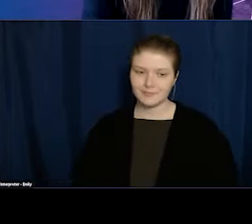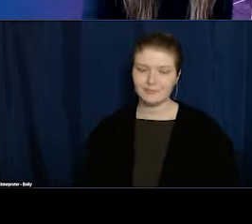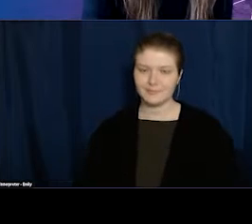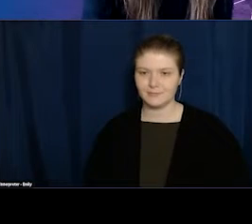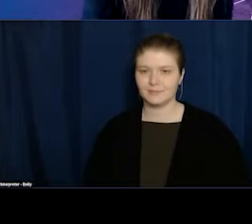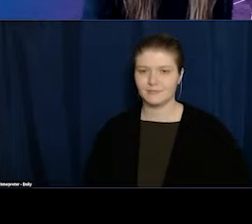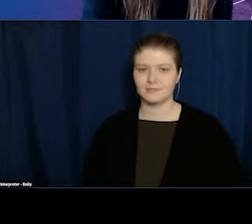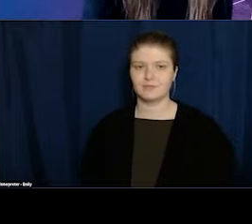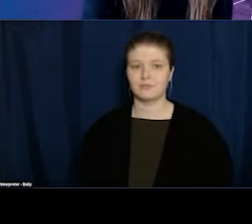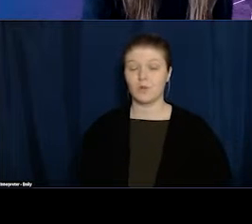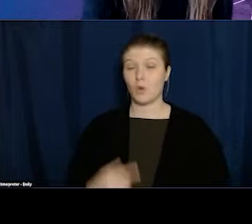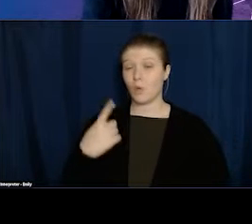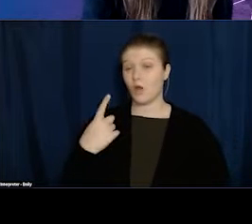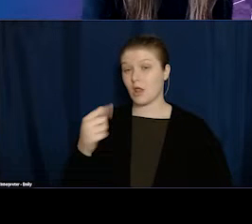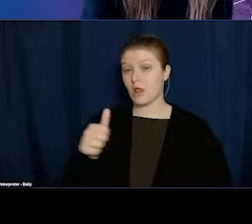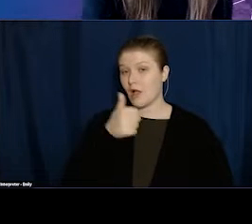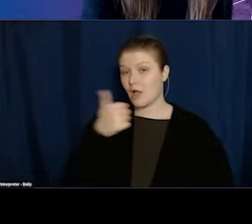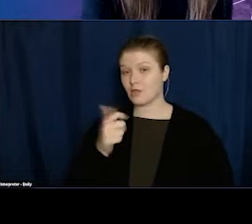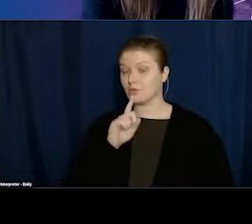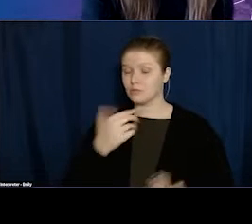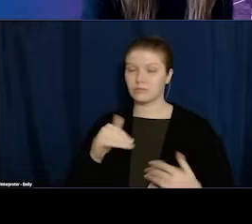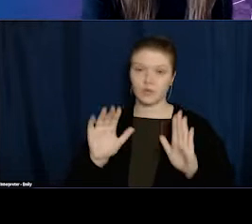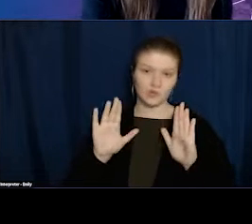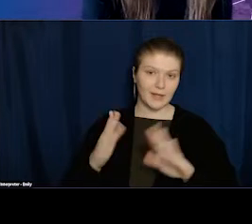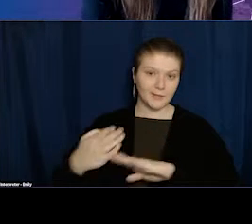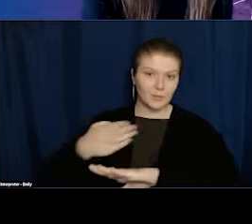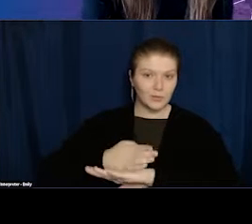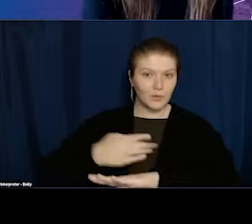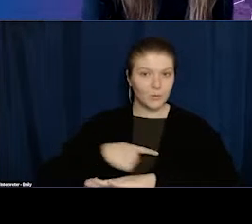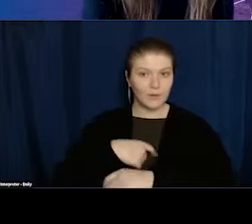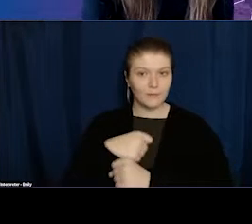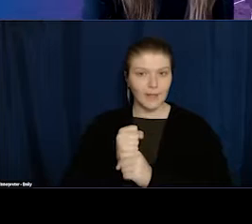One other great improvement we've made is the faster upload times.